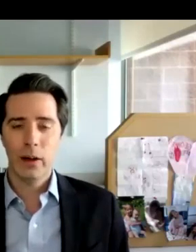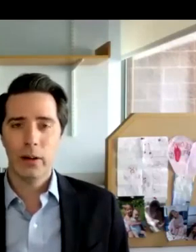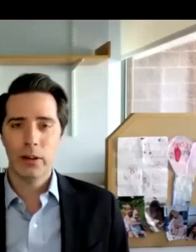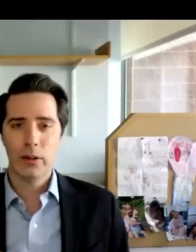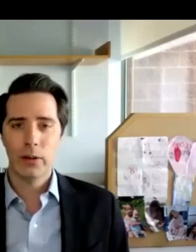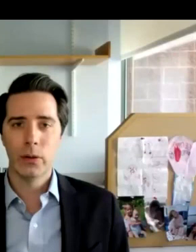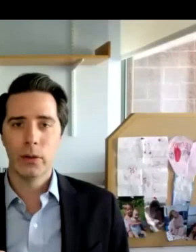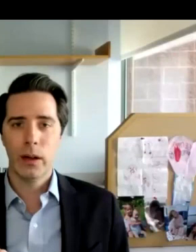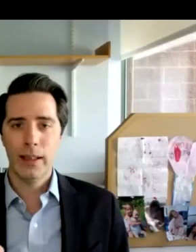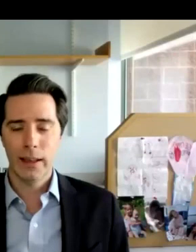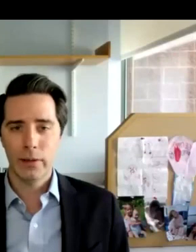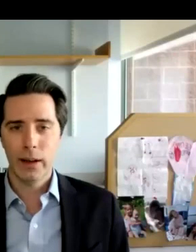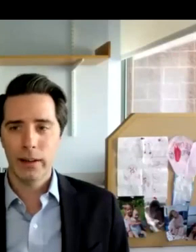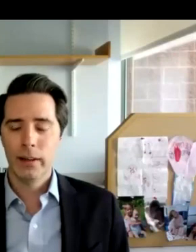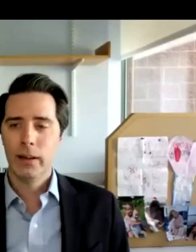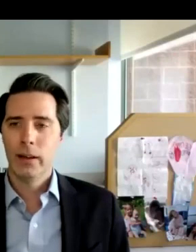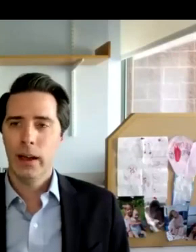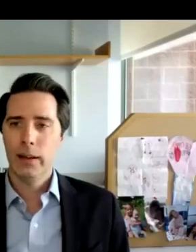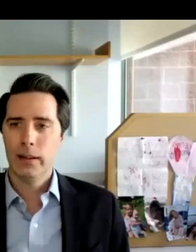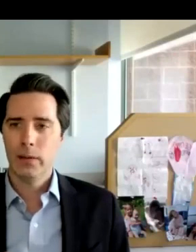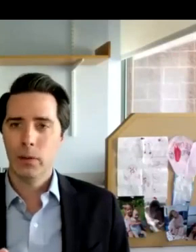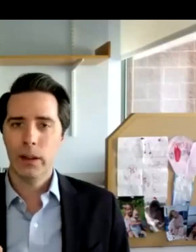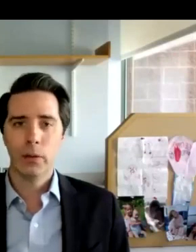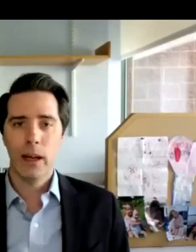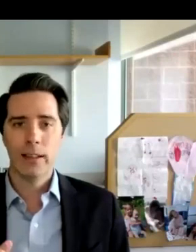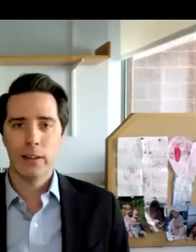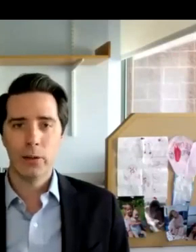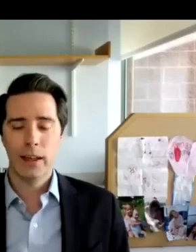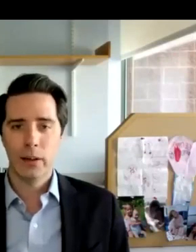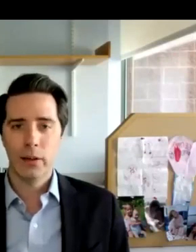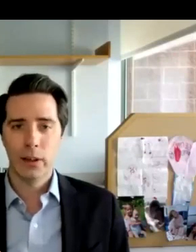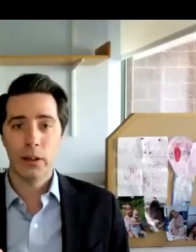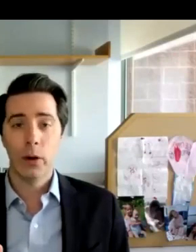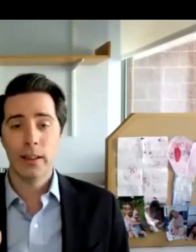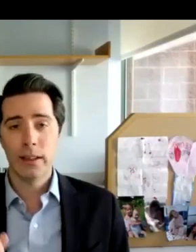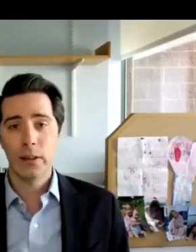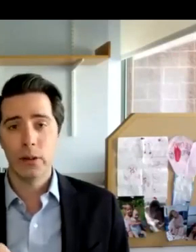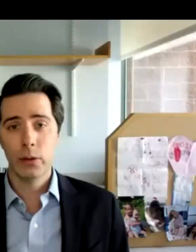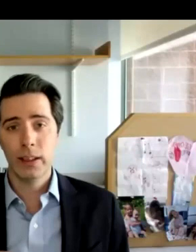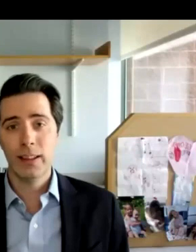hard to identify and it's really relies